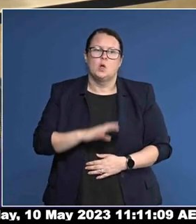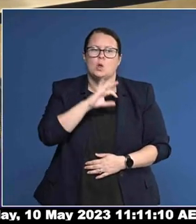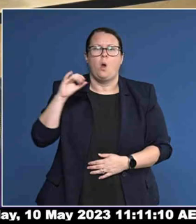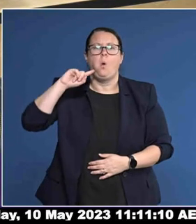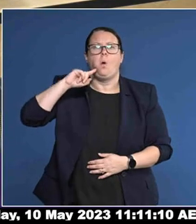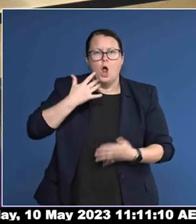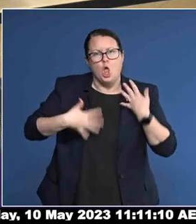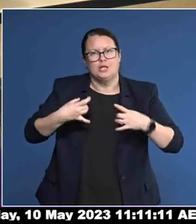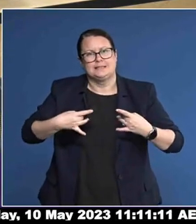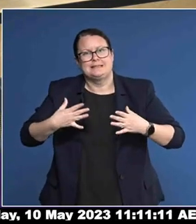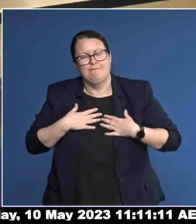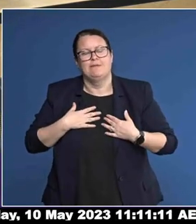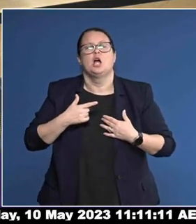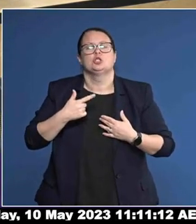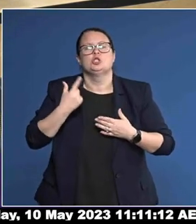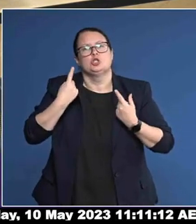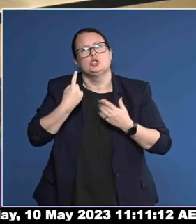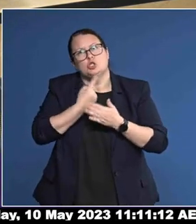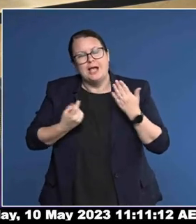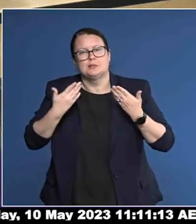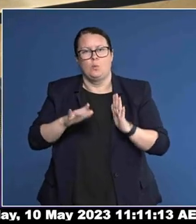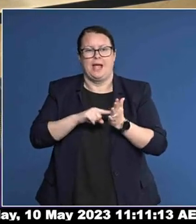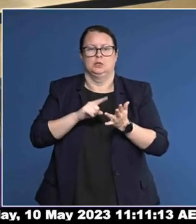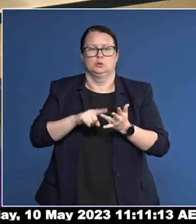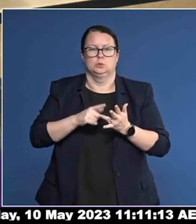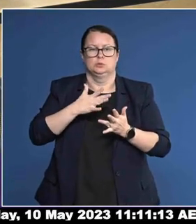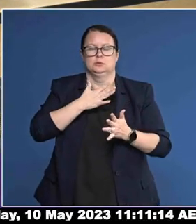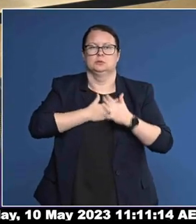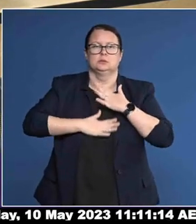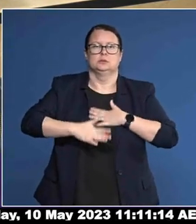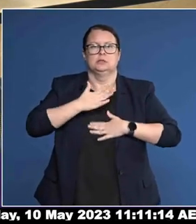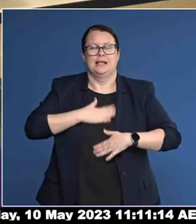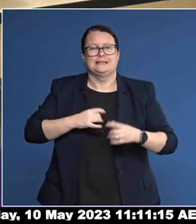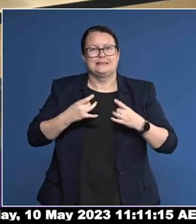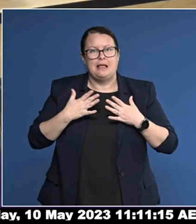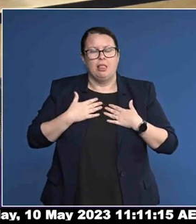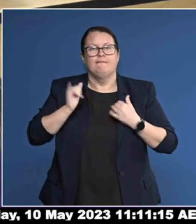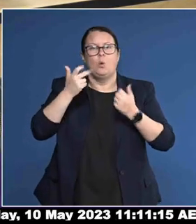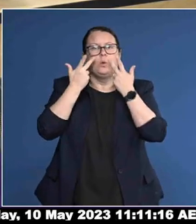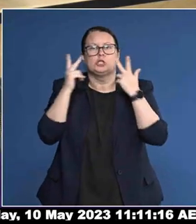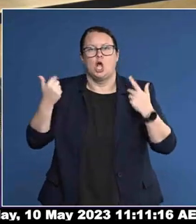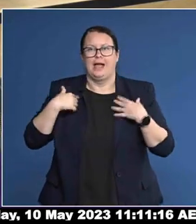mechanism to self-soothe and communicate needs as a result of some form of anxiety. That's right.